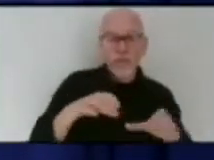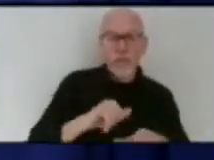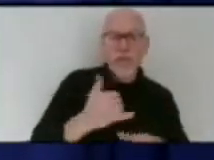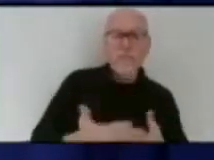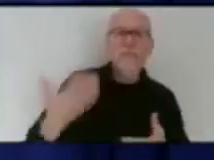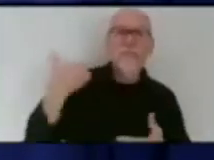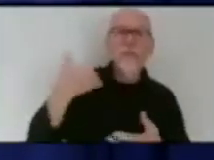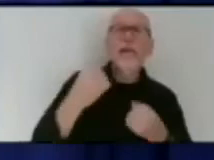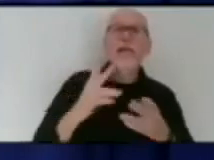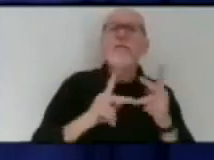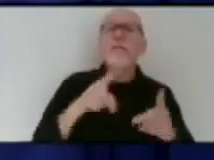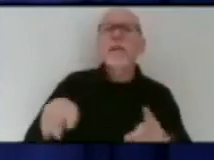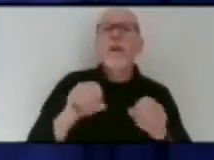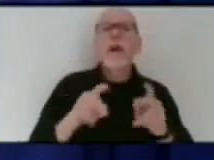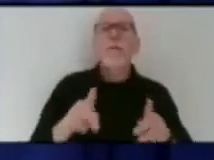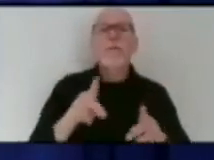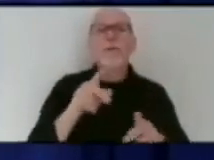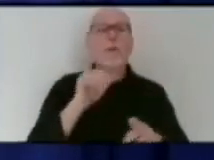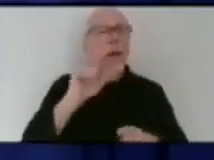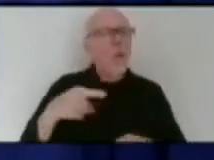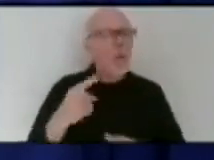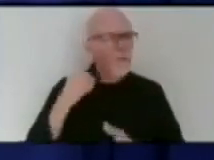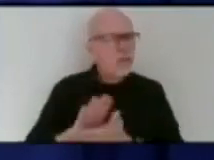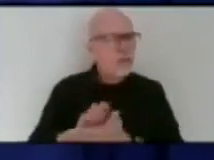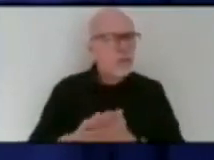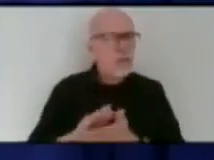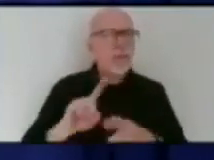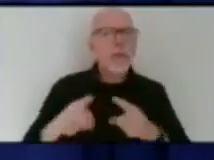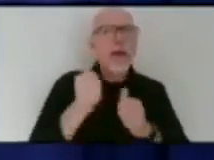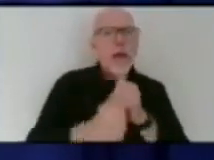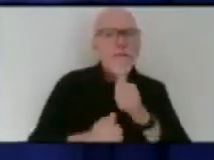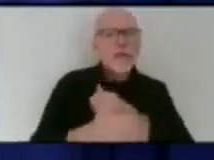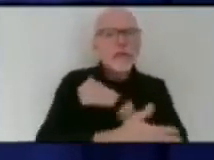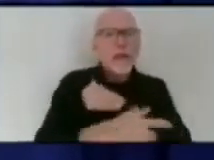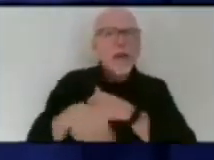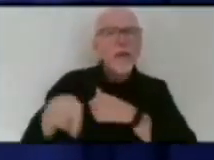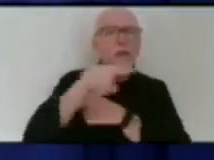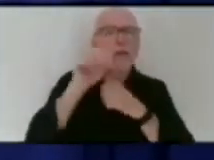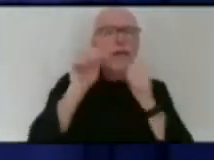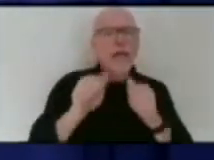opportunity not just schools, but to give counties individual counties the